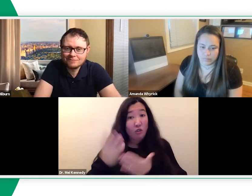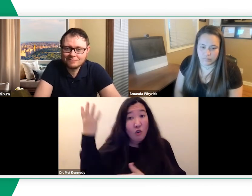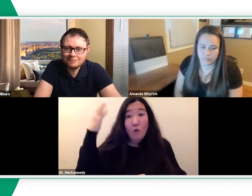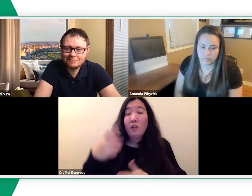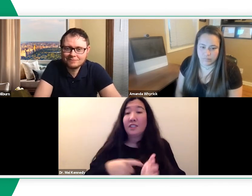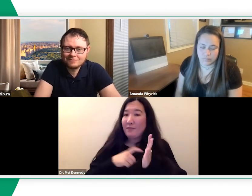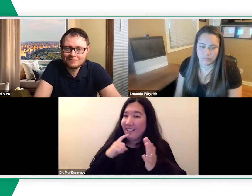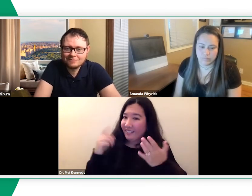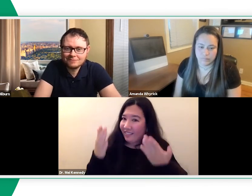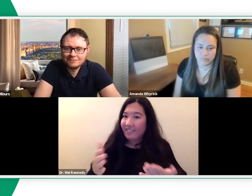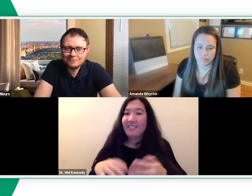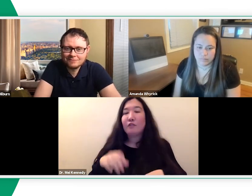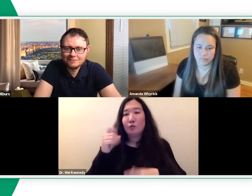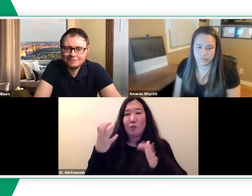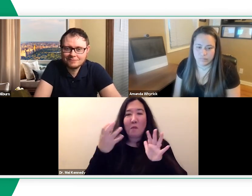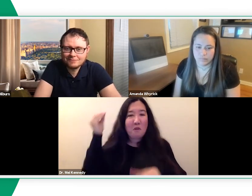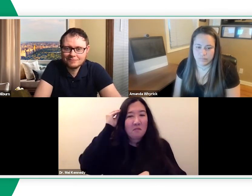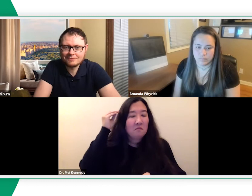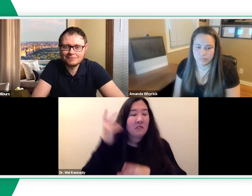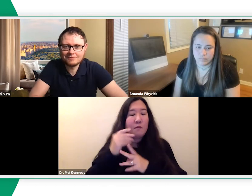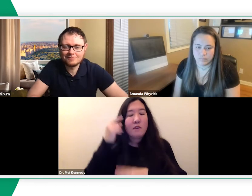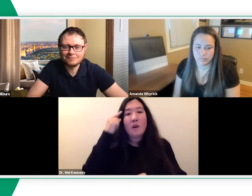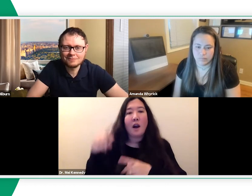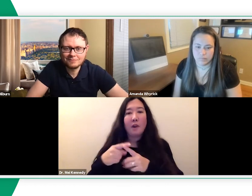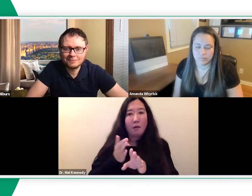might be a great fit, and kind of motivate them to follow that direction. It's a very